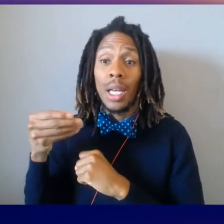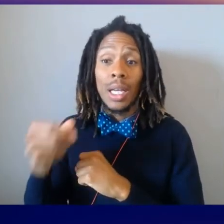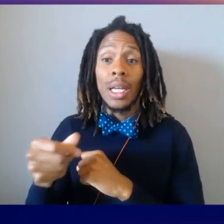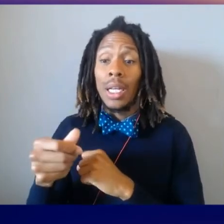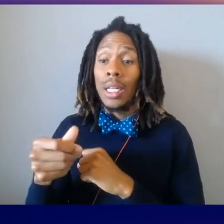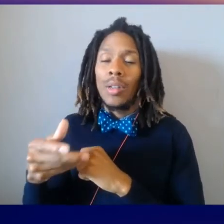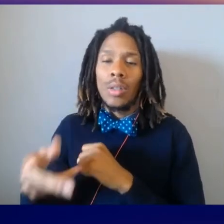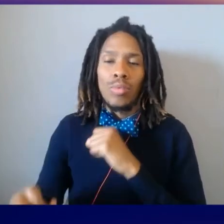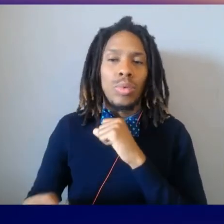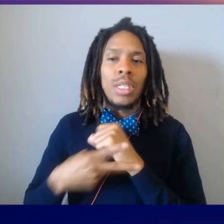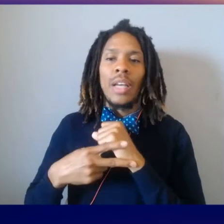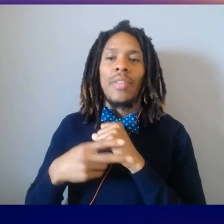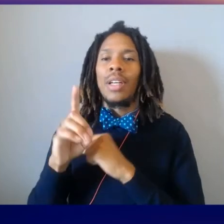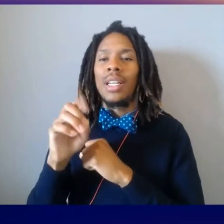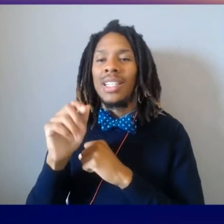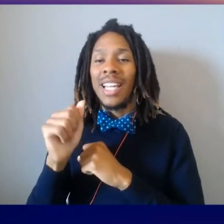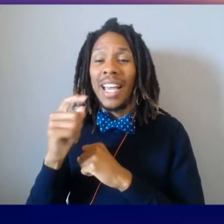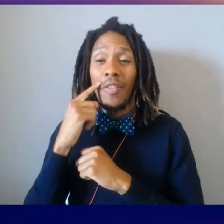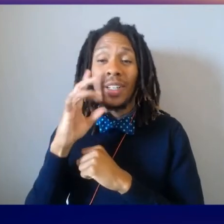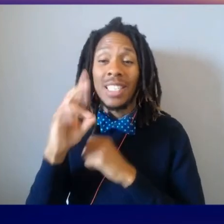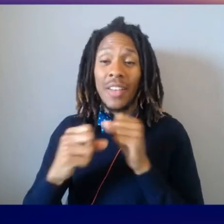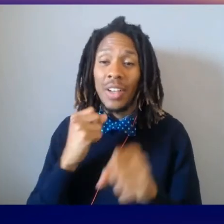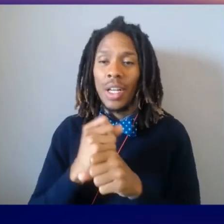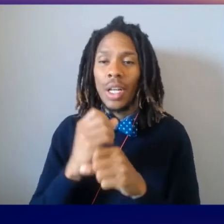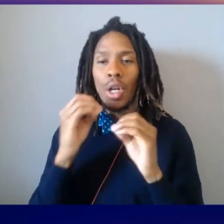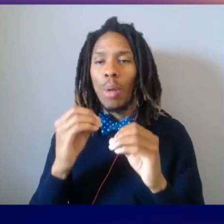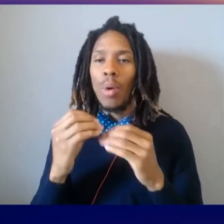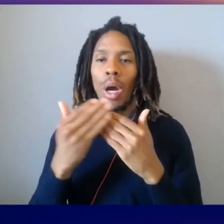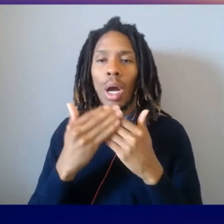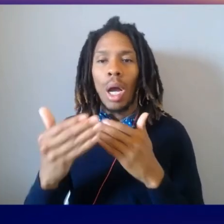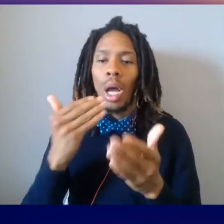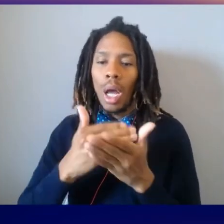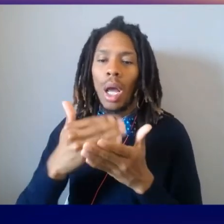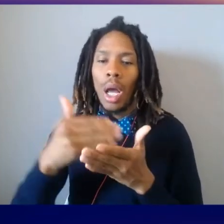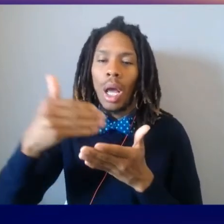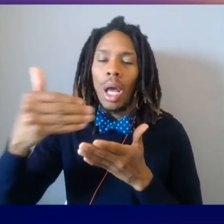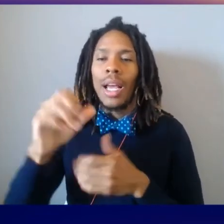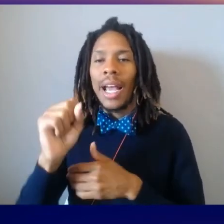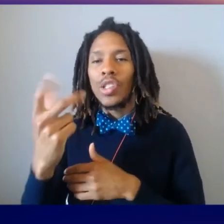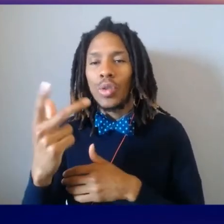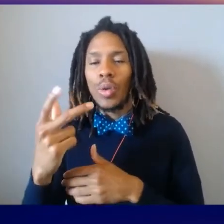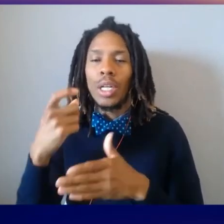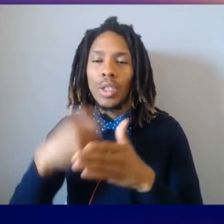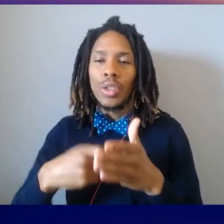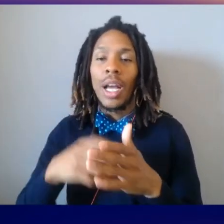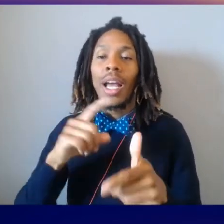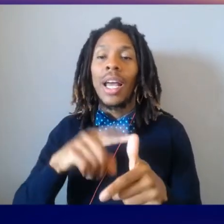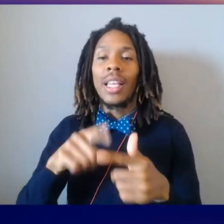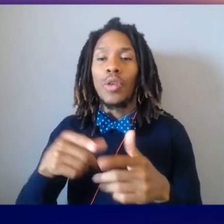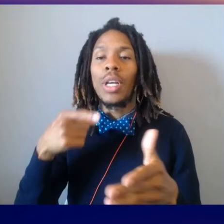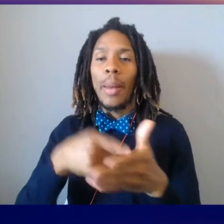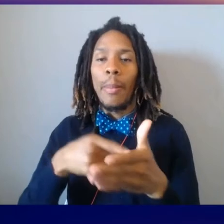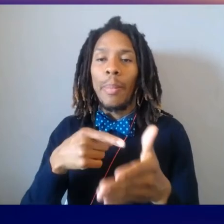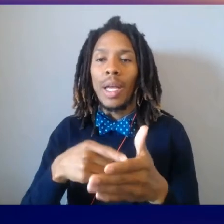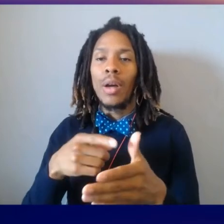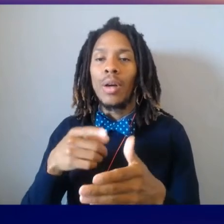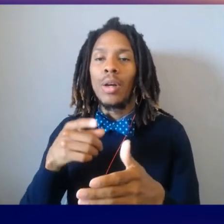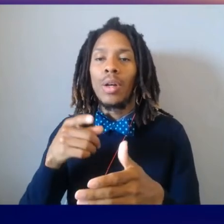So, no more S3 charges or anything like that to be able to store the data. And then you just get billed on the queries that you execute against that data. Oh wow.